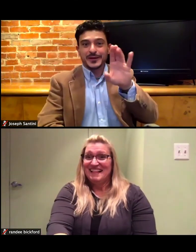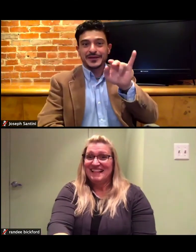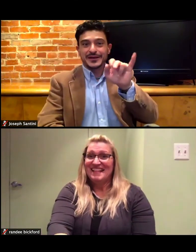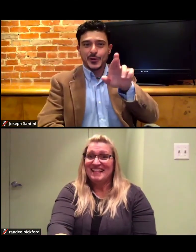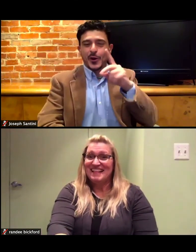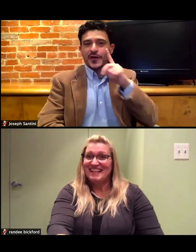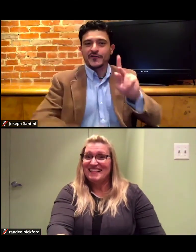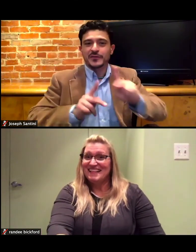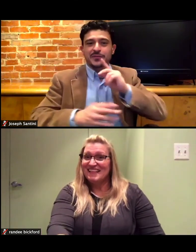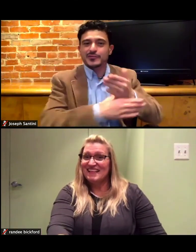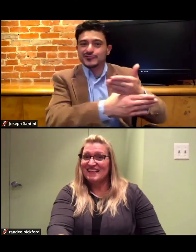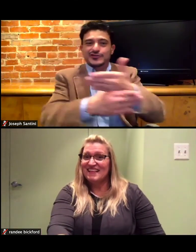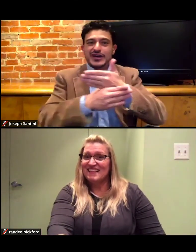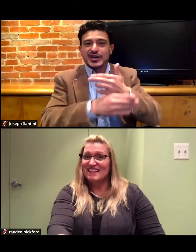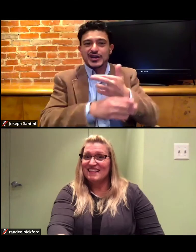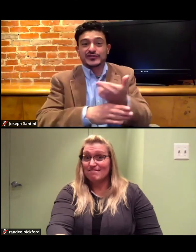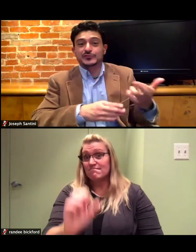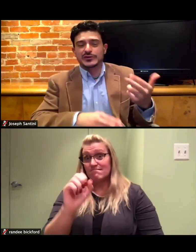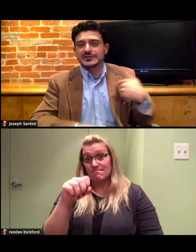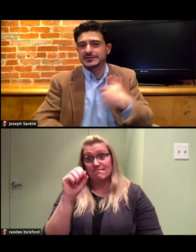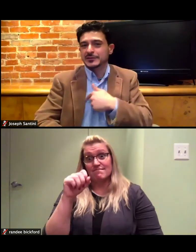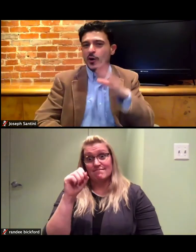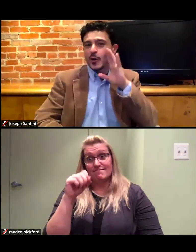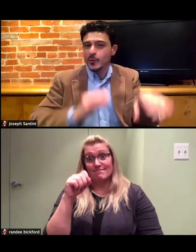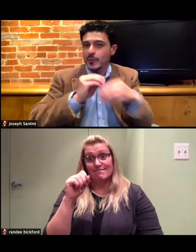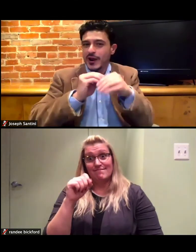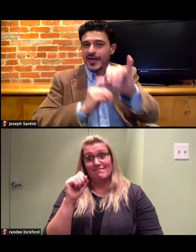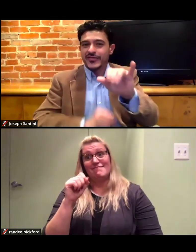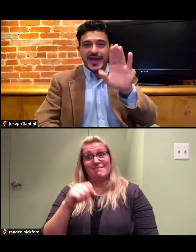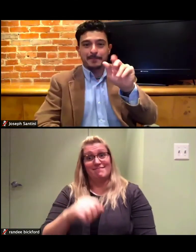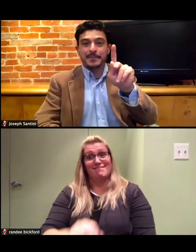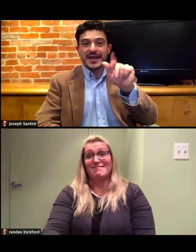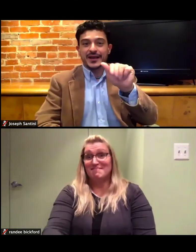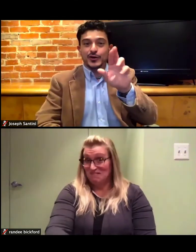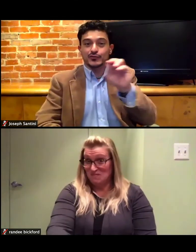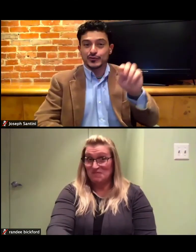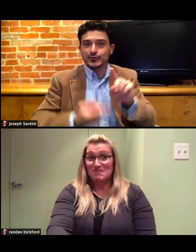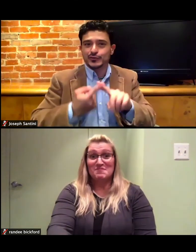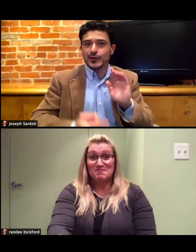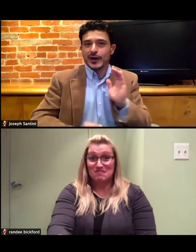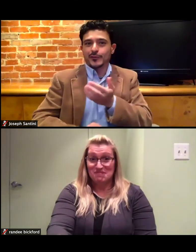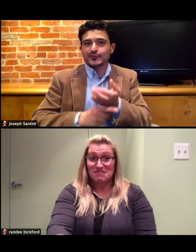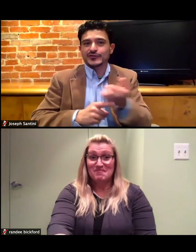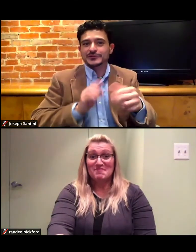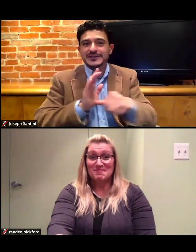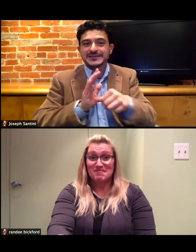So, now we need to look at that. That's the point of this webinars so that we can all share resources